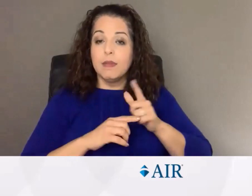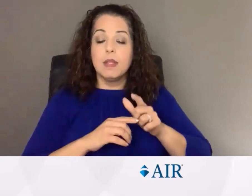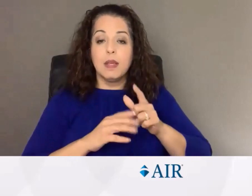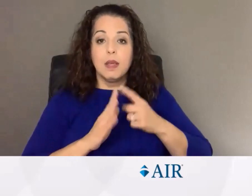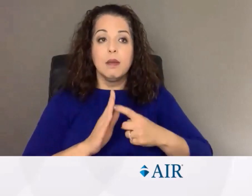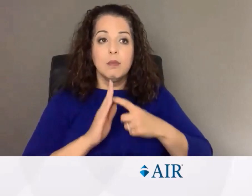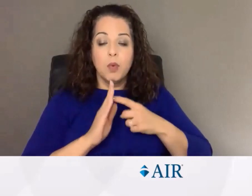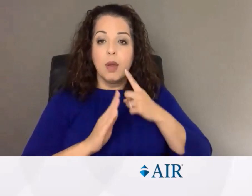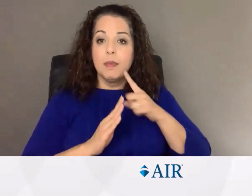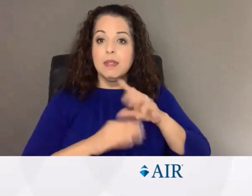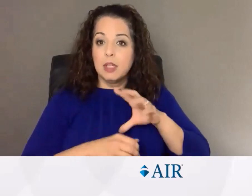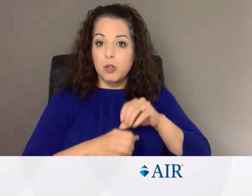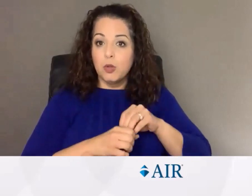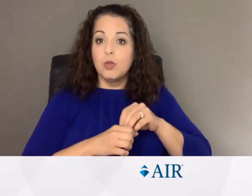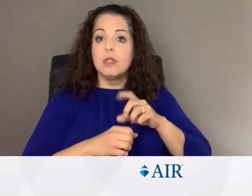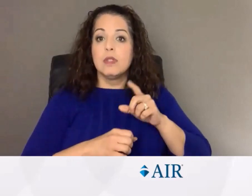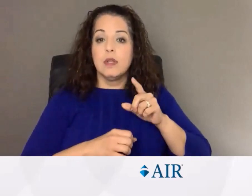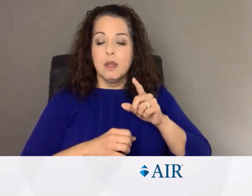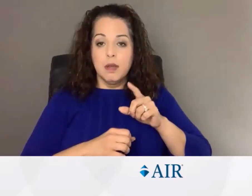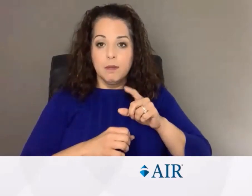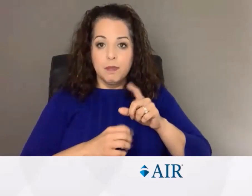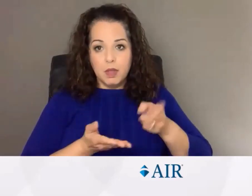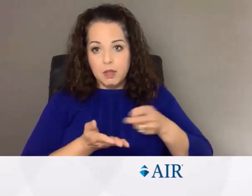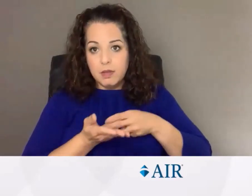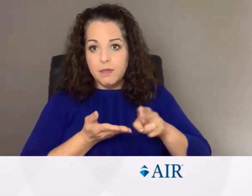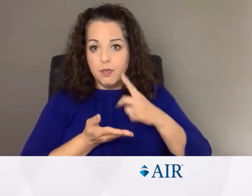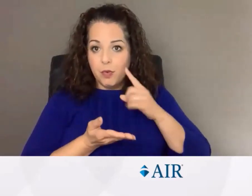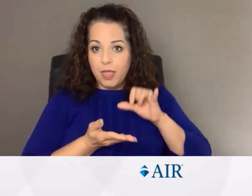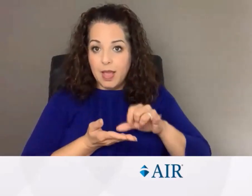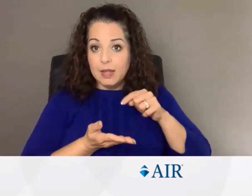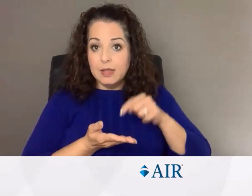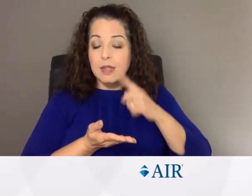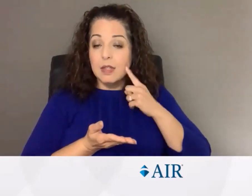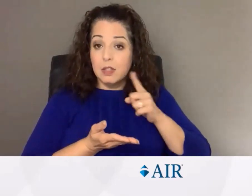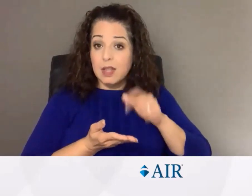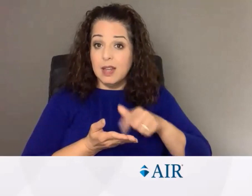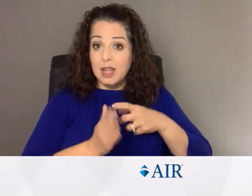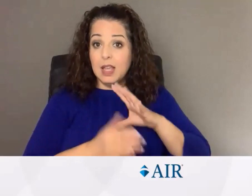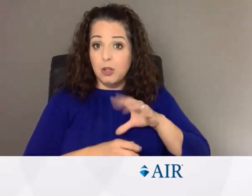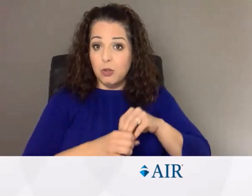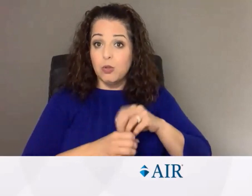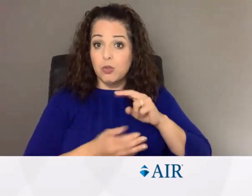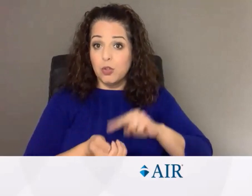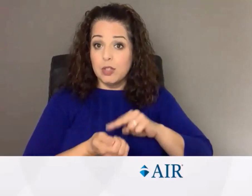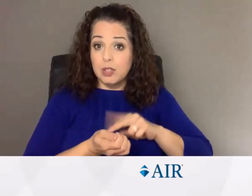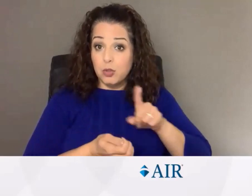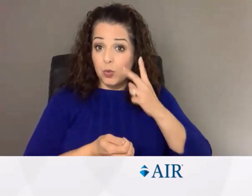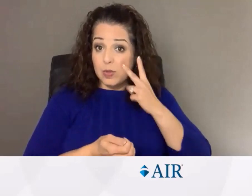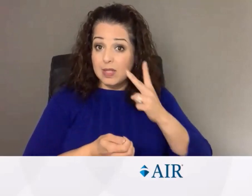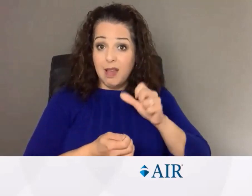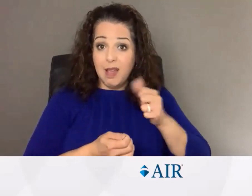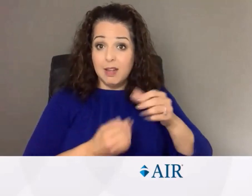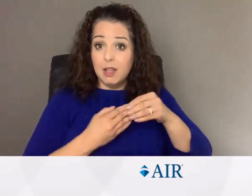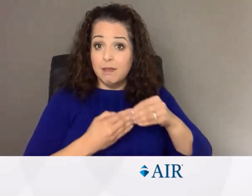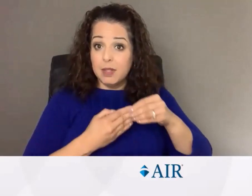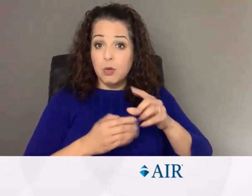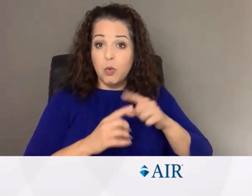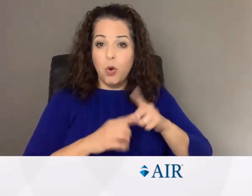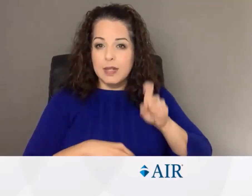So do you see any flexibility moving forward? Or do you think it would always have to be nursing?